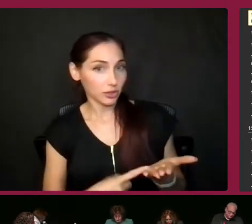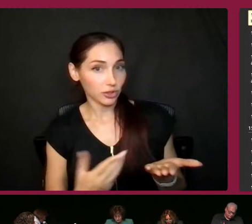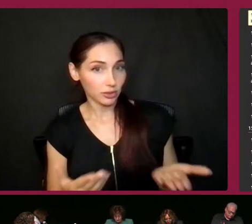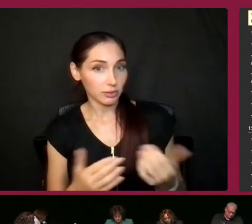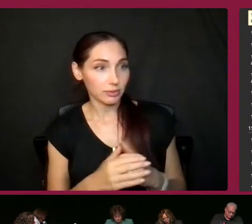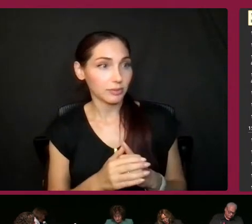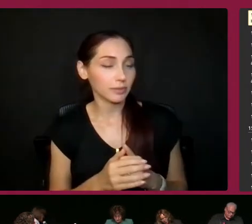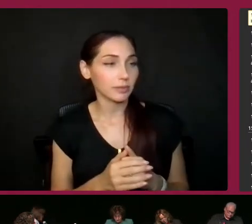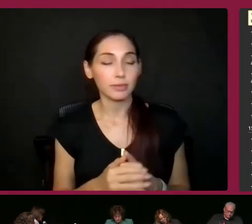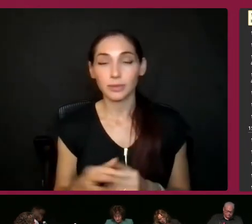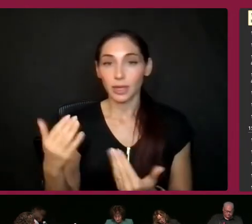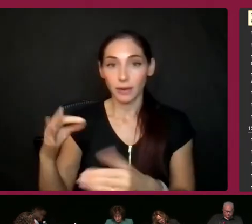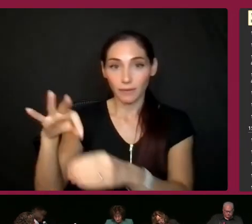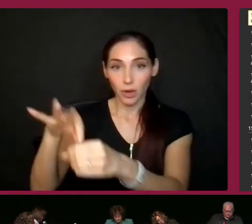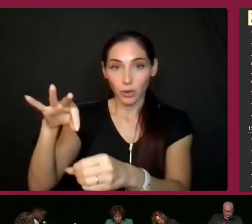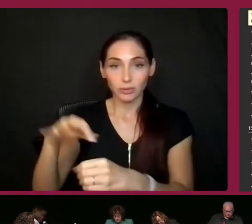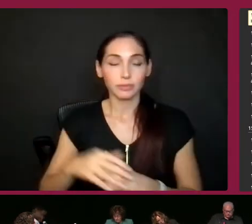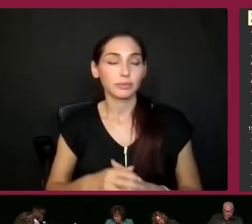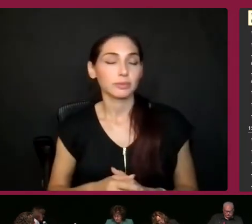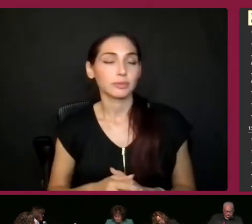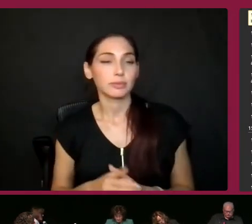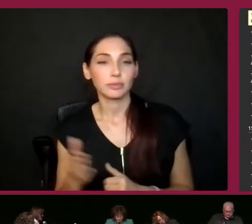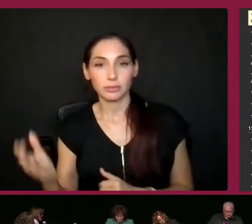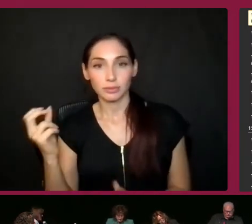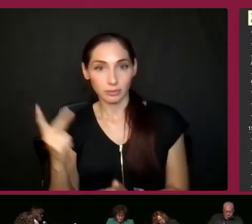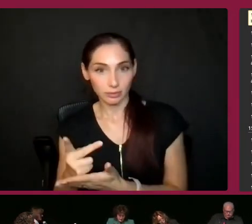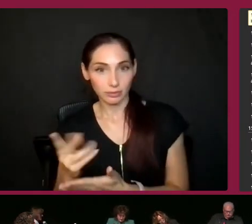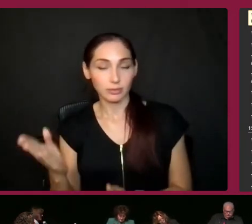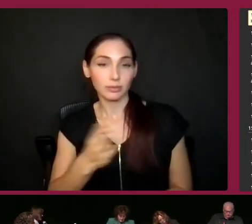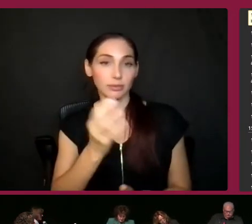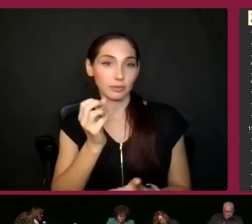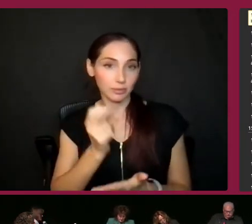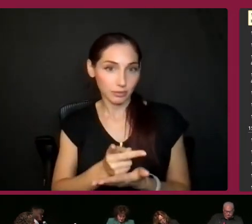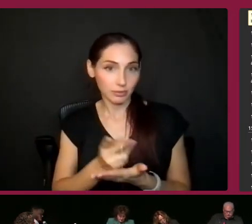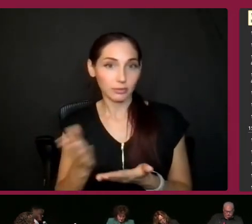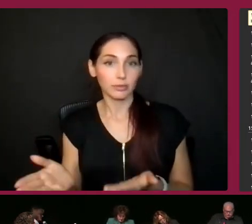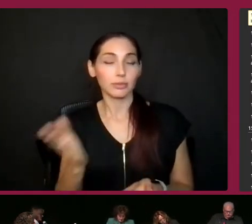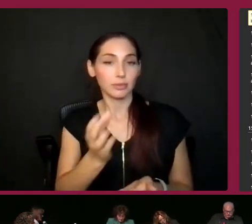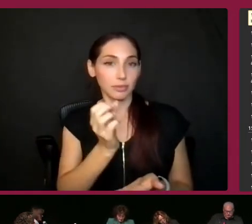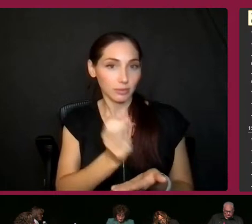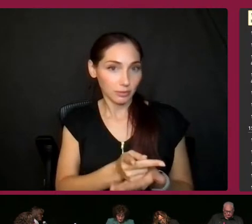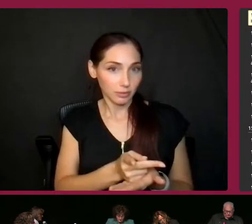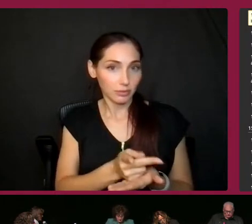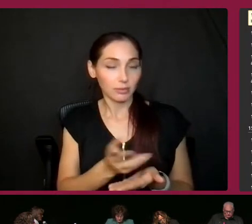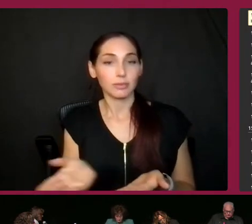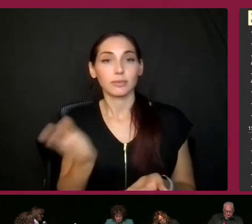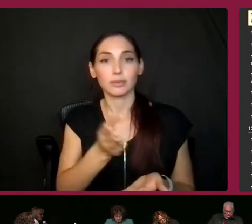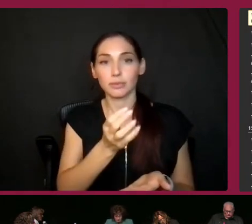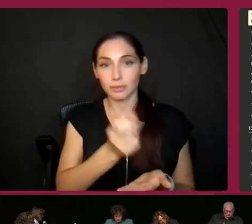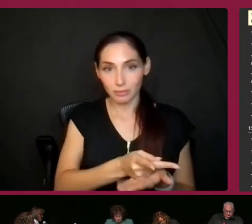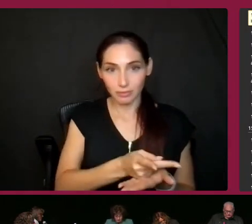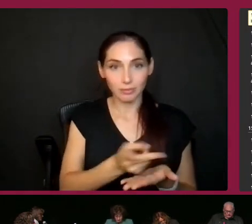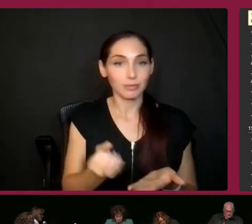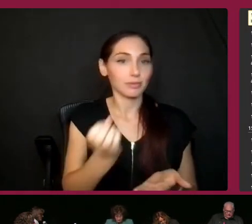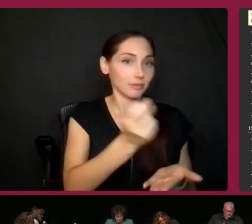Vote. Student Trustee Rivera? Approved. Trustee Gaines? Approved. Trustee Rives? Aye. Trustee Buffalo? Yes. Trustee Adams? Aye.